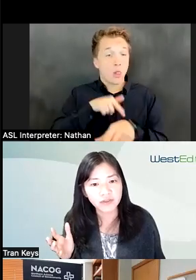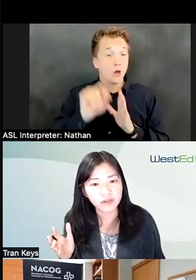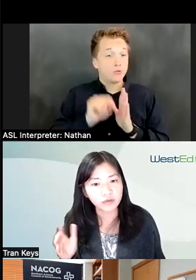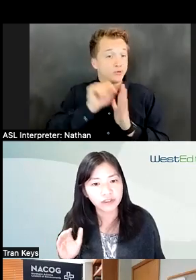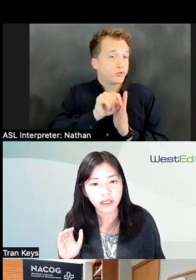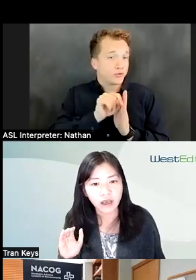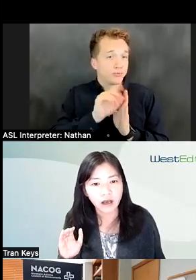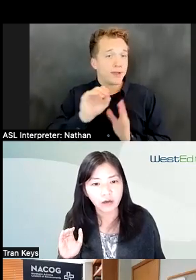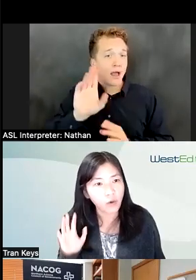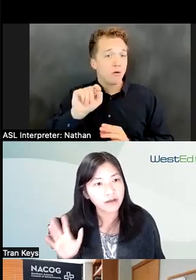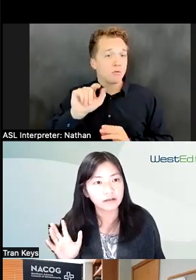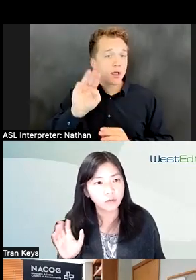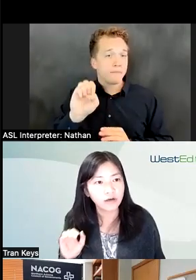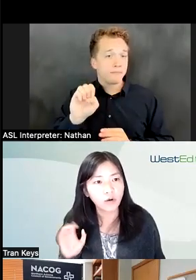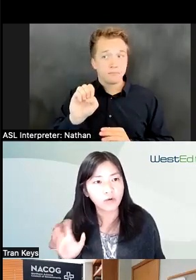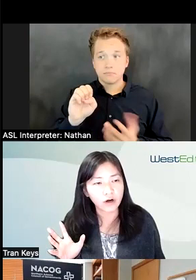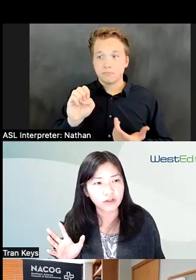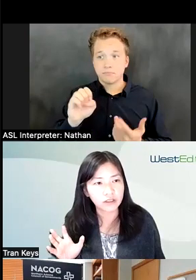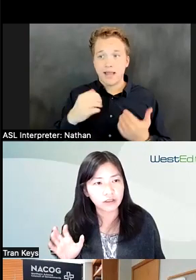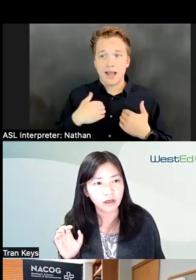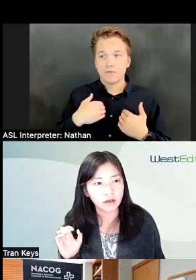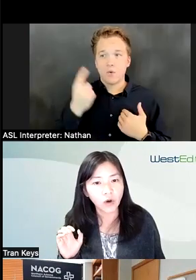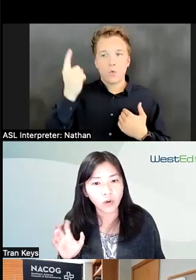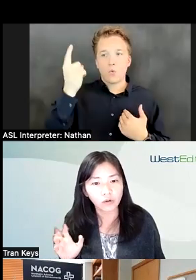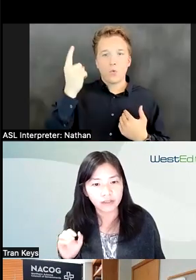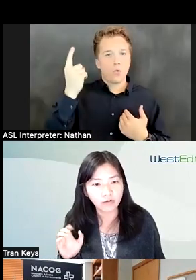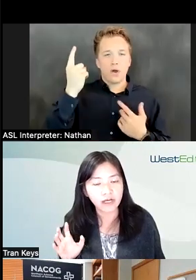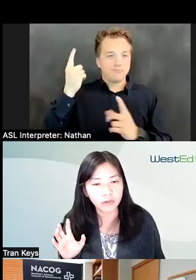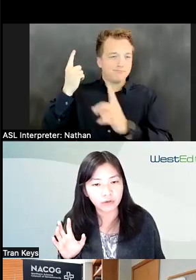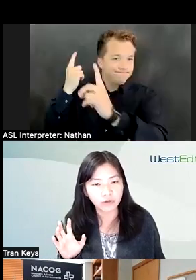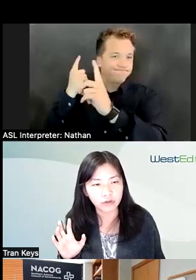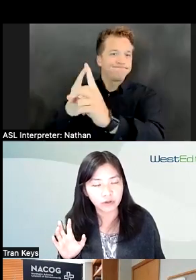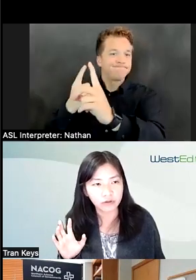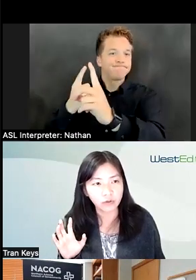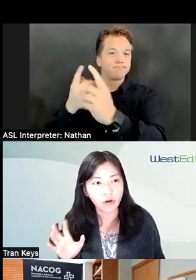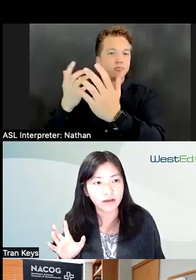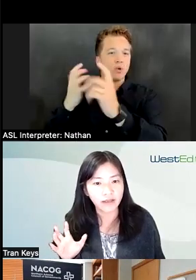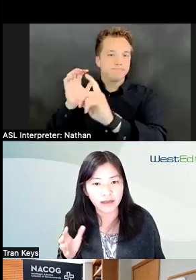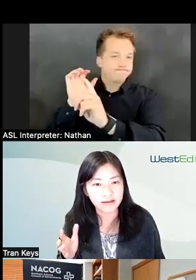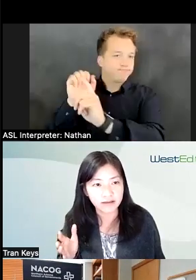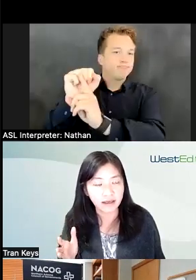Sometimes it's really one overarching goal and outcome you want, and that is the case